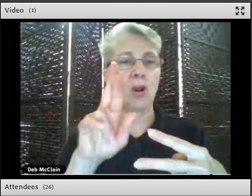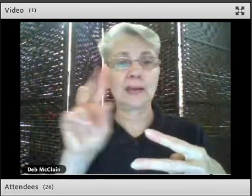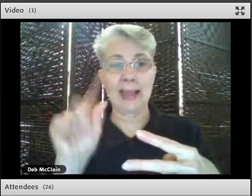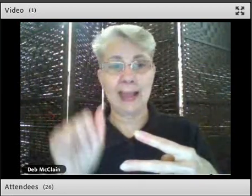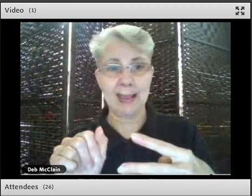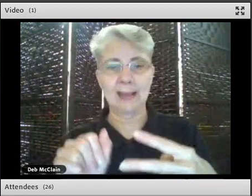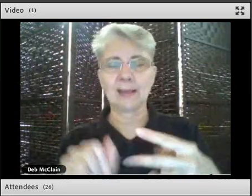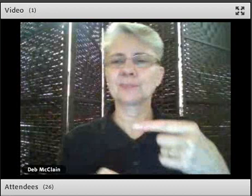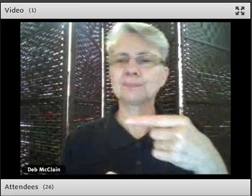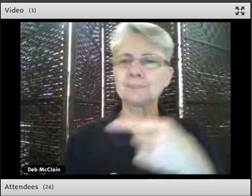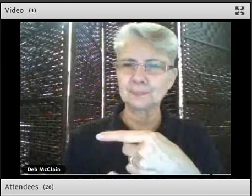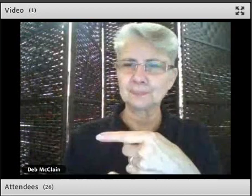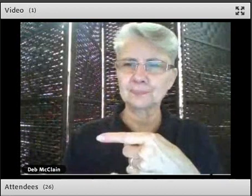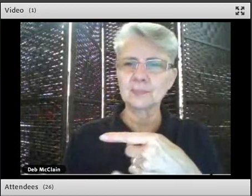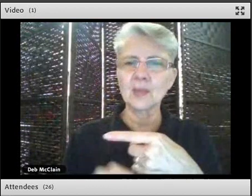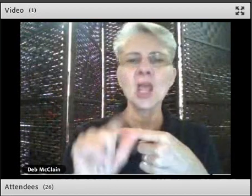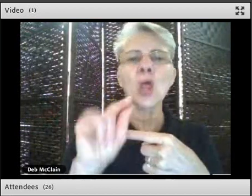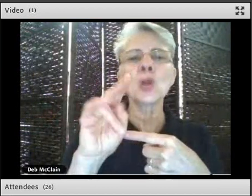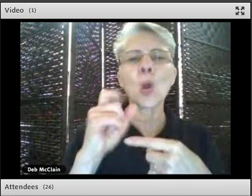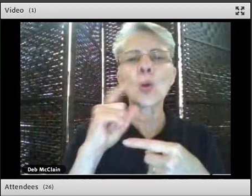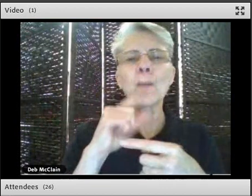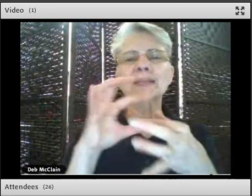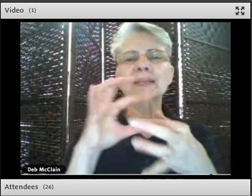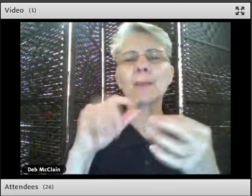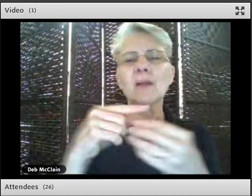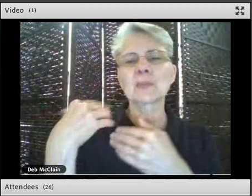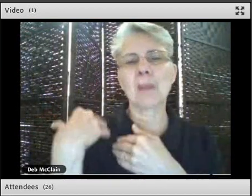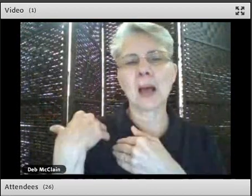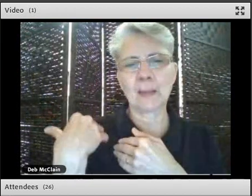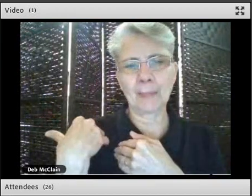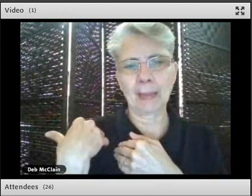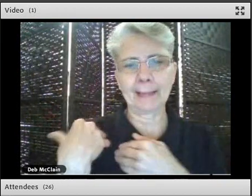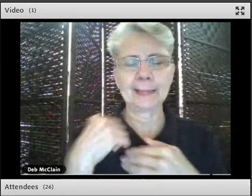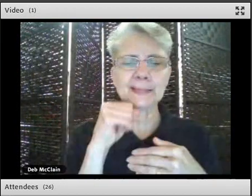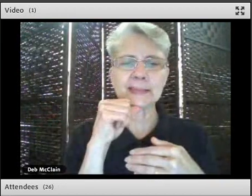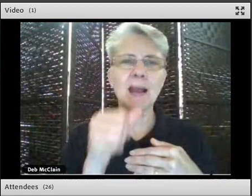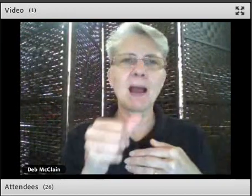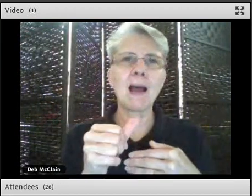It does not identify any of these elements here